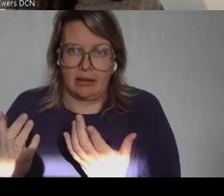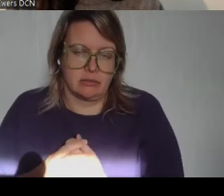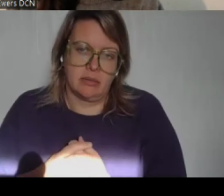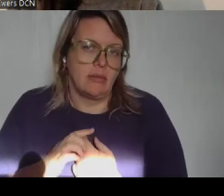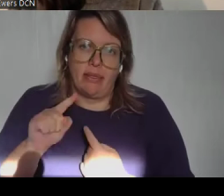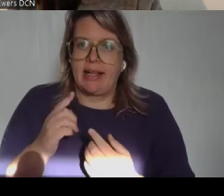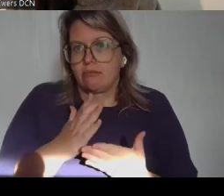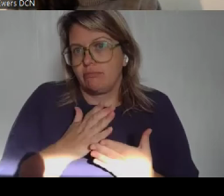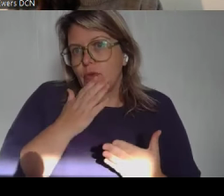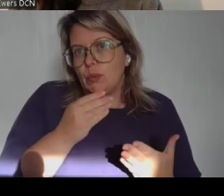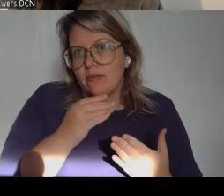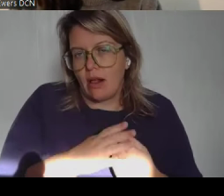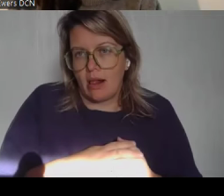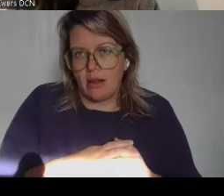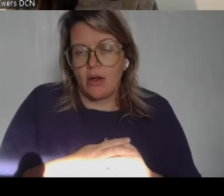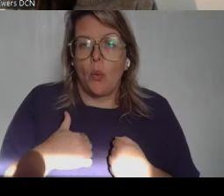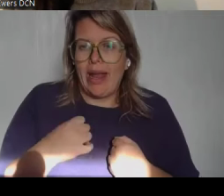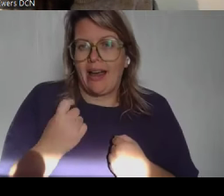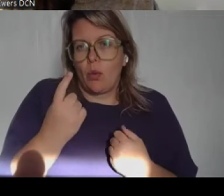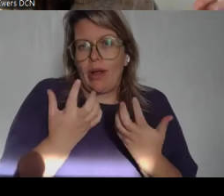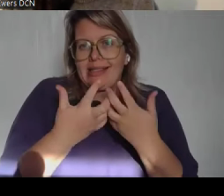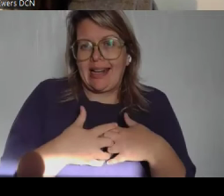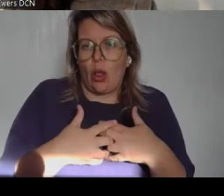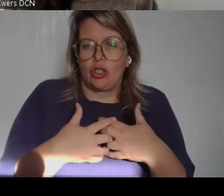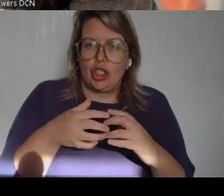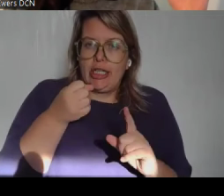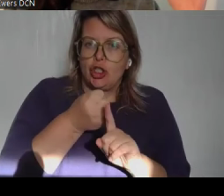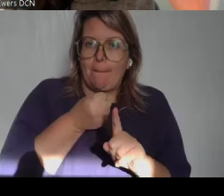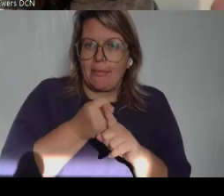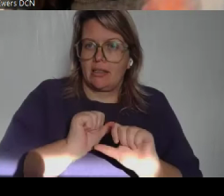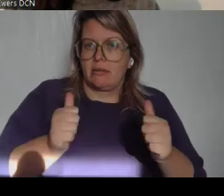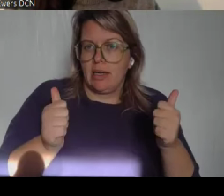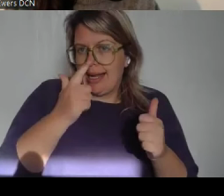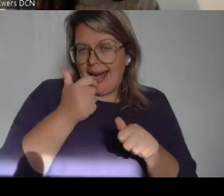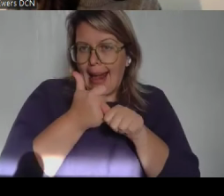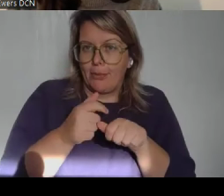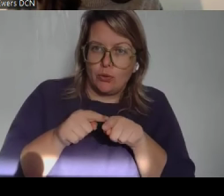We have a tech champion who can help you track that on your Google Analytics